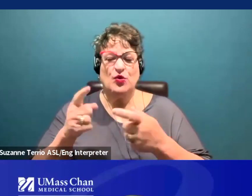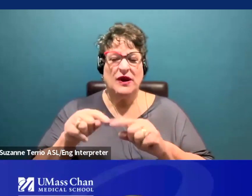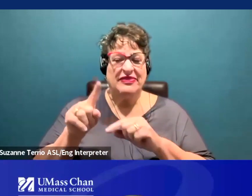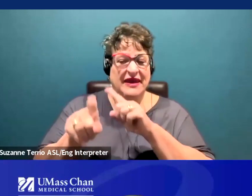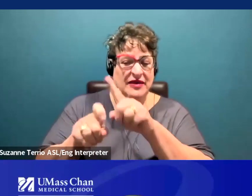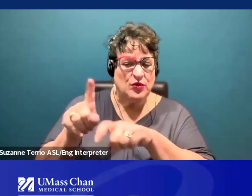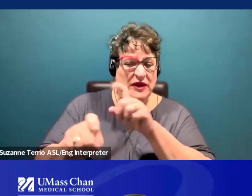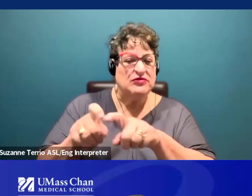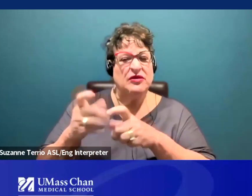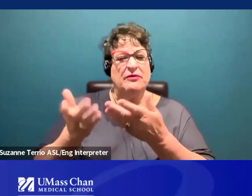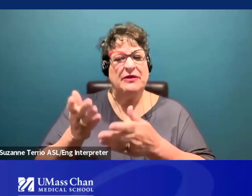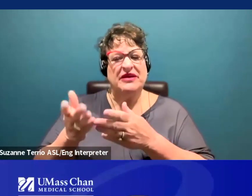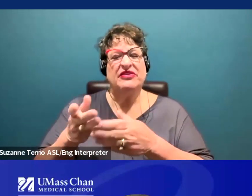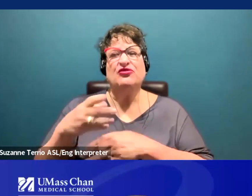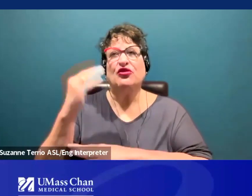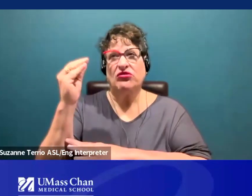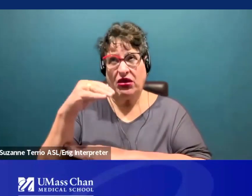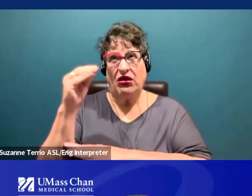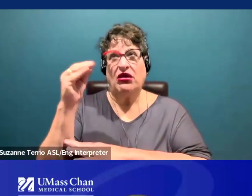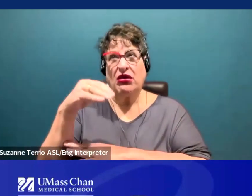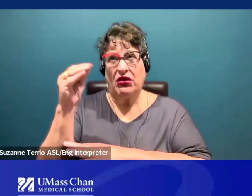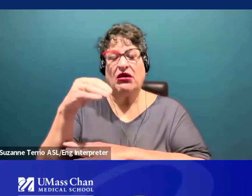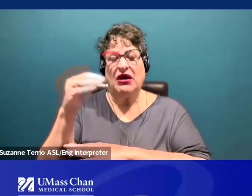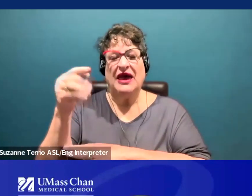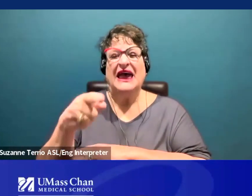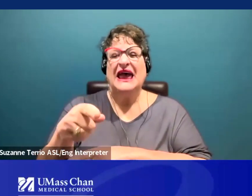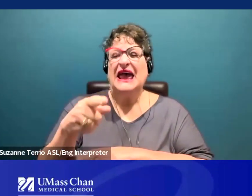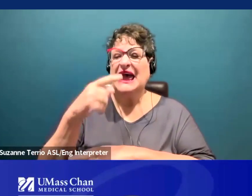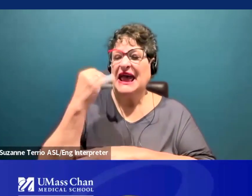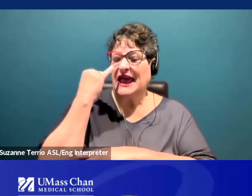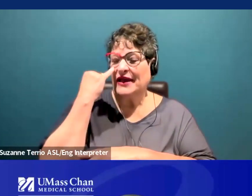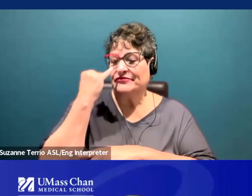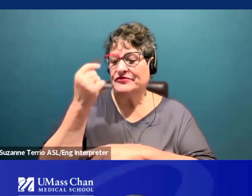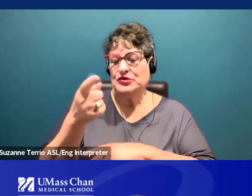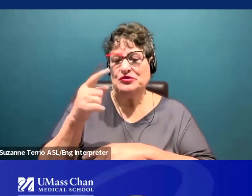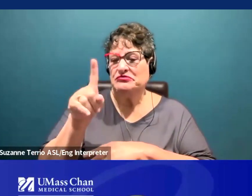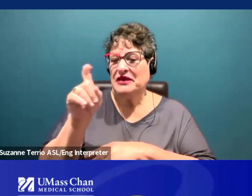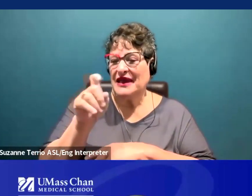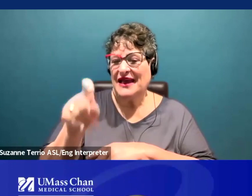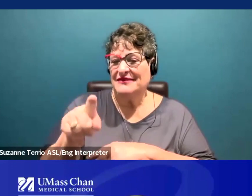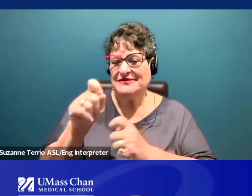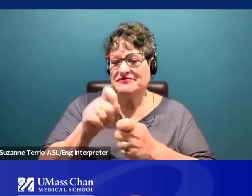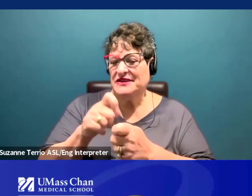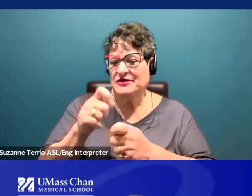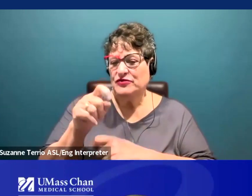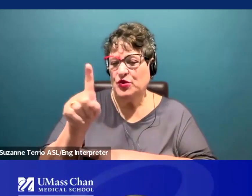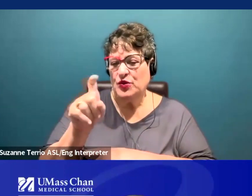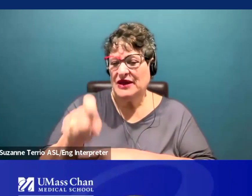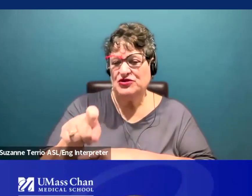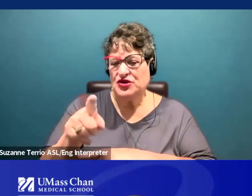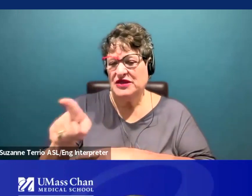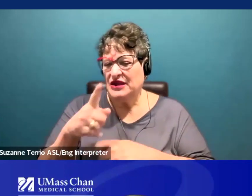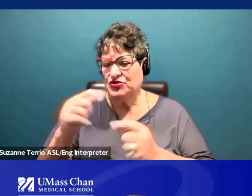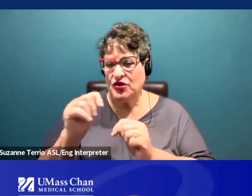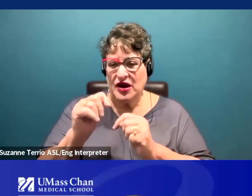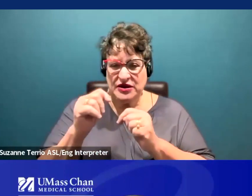So they might say, you know, if you ask a certain question a certain way, they're trying to read your facial expressions to see what answer you want,